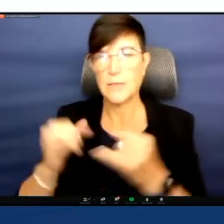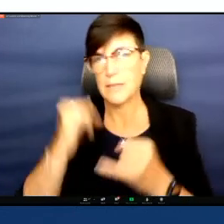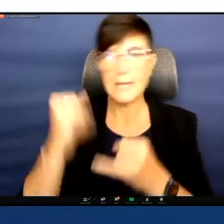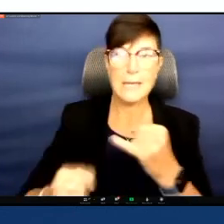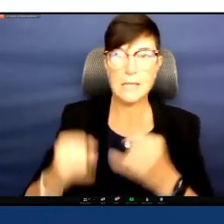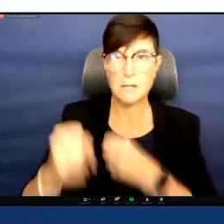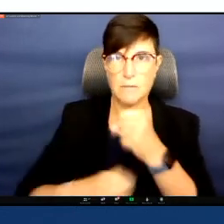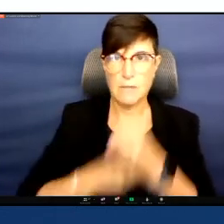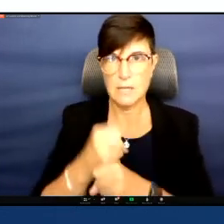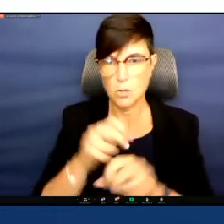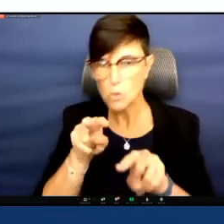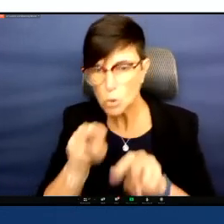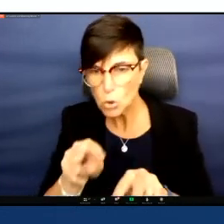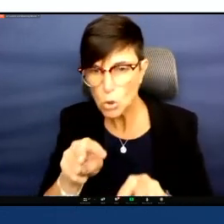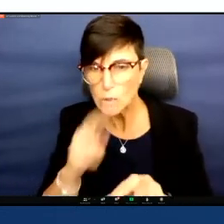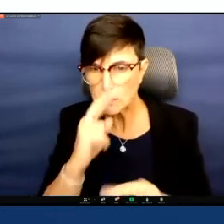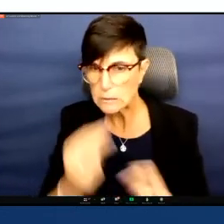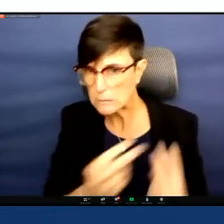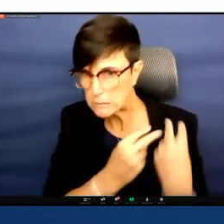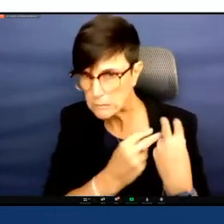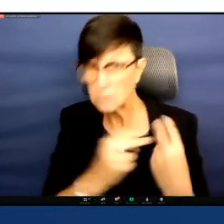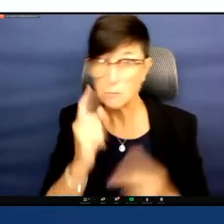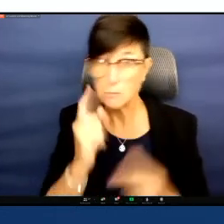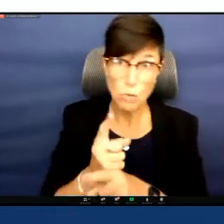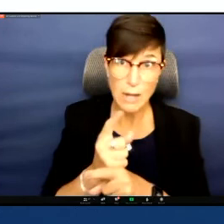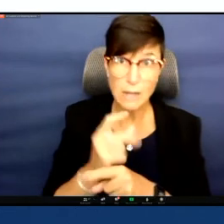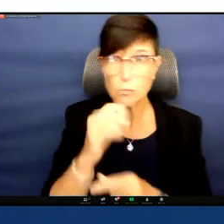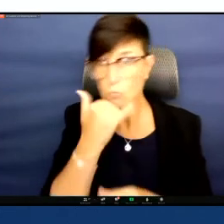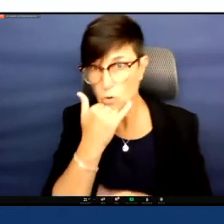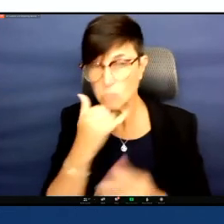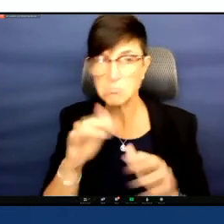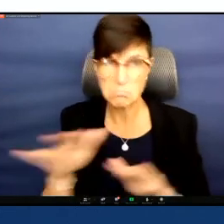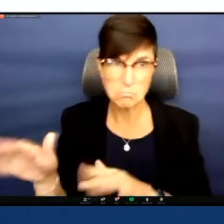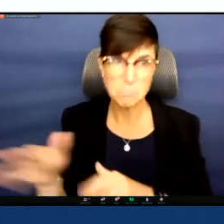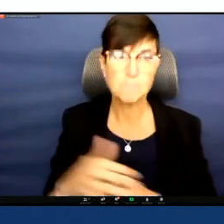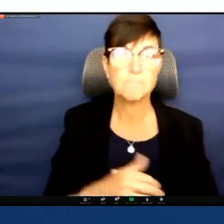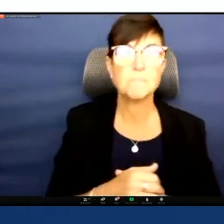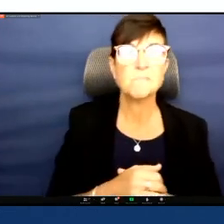As already discussed, the Board of Supervisors provides policy direction and then reviews the